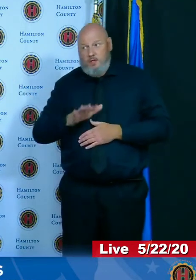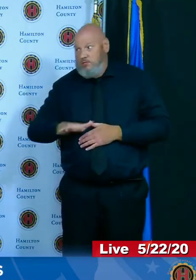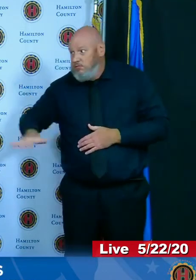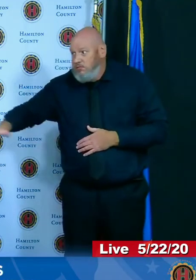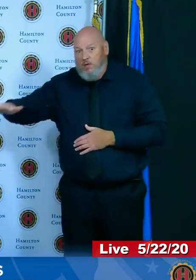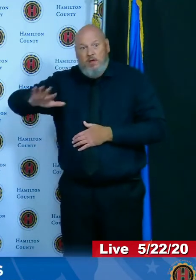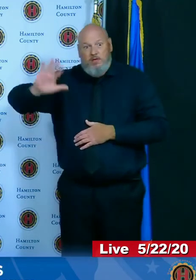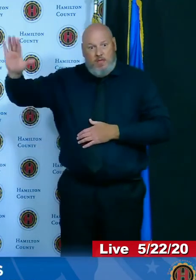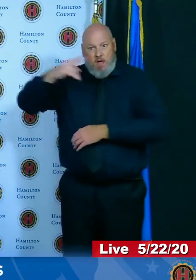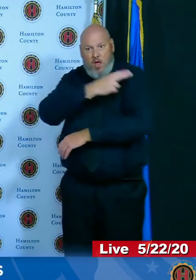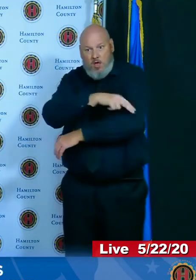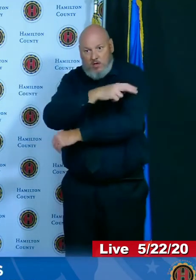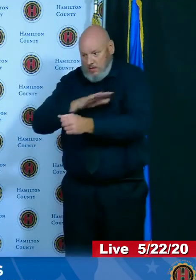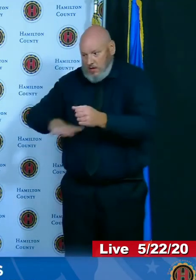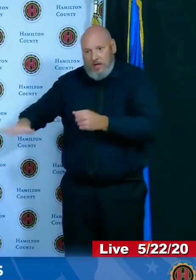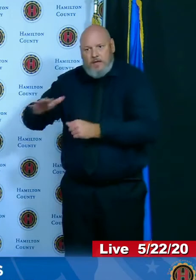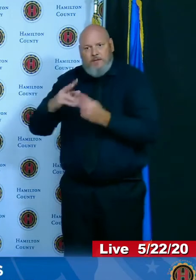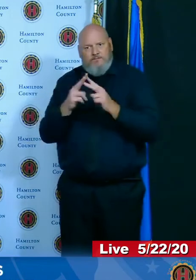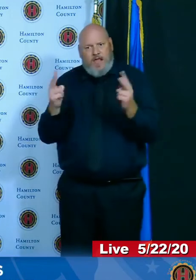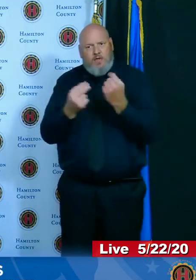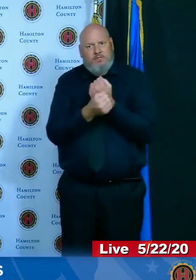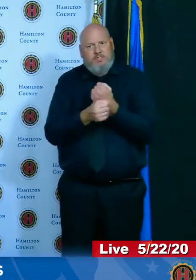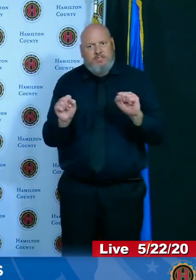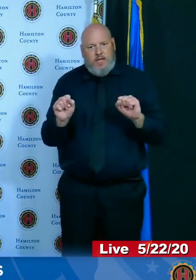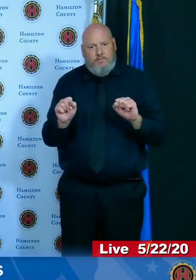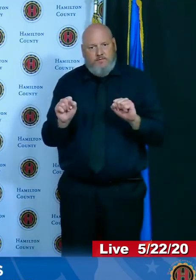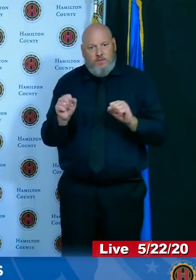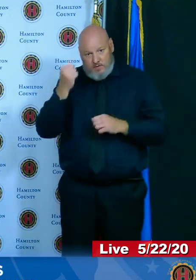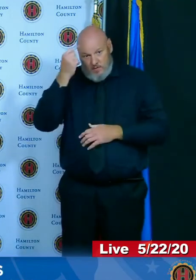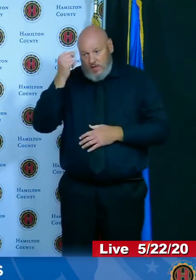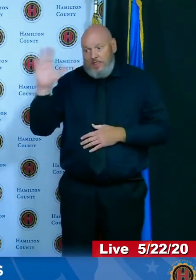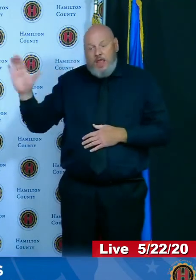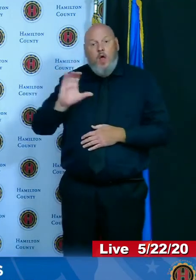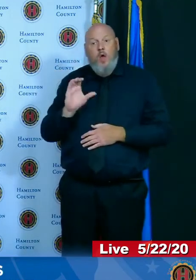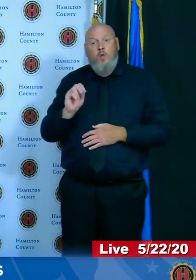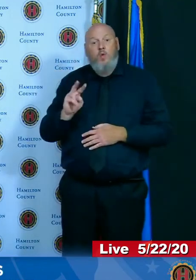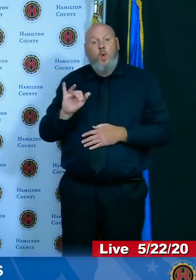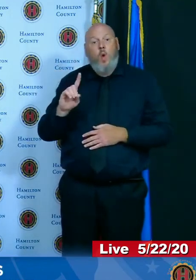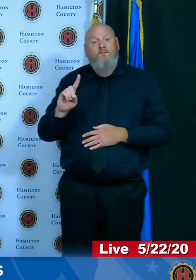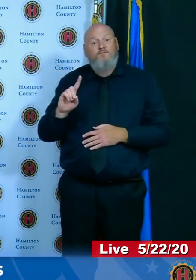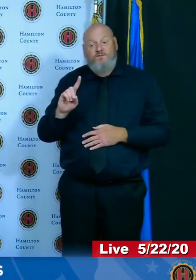that hospital so there's no commingling so they are now starting to open up who